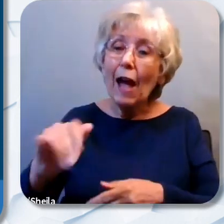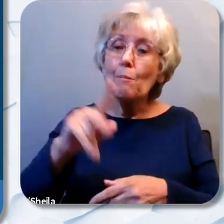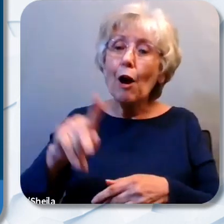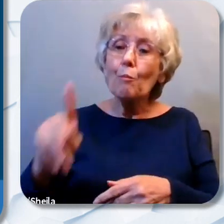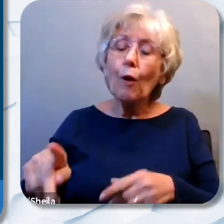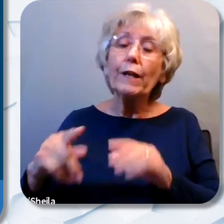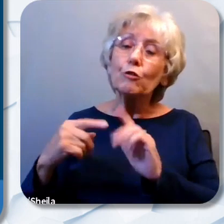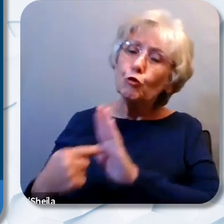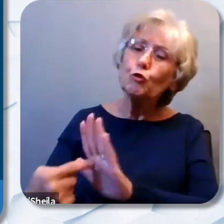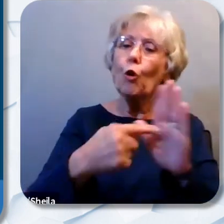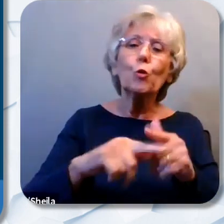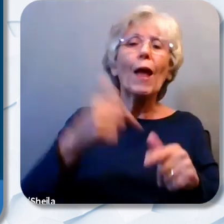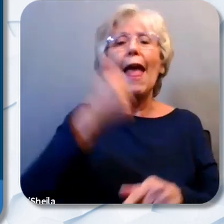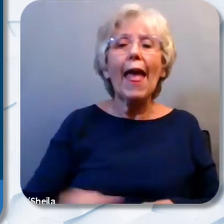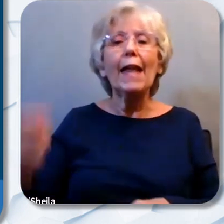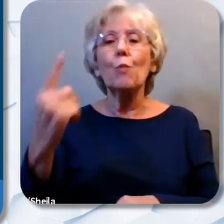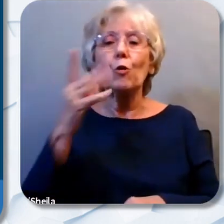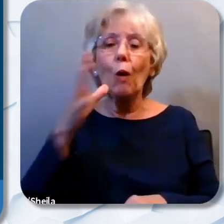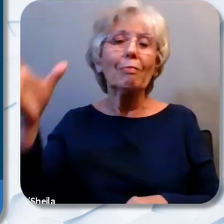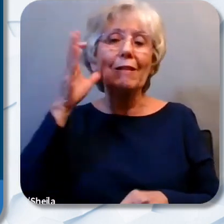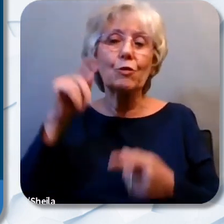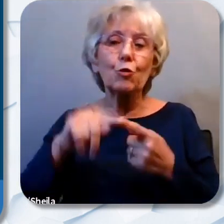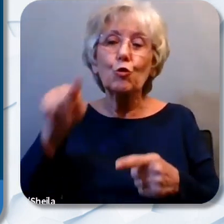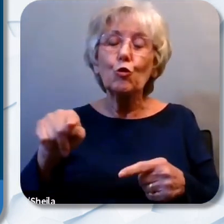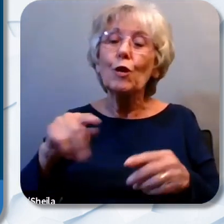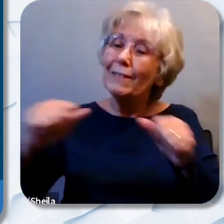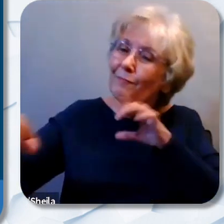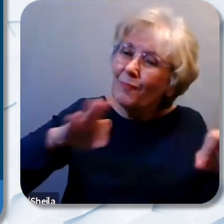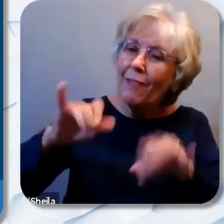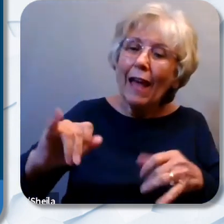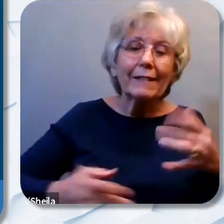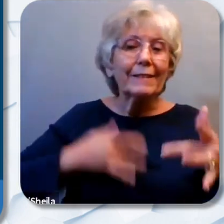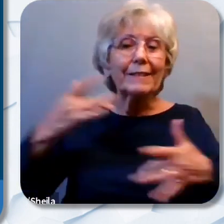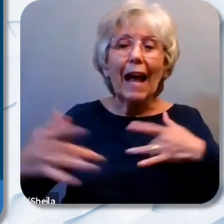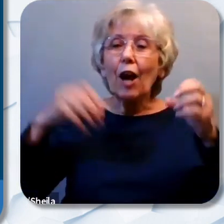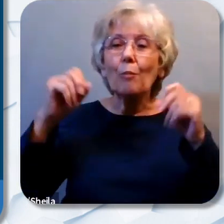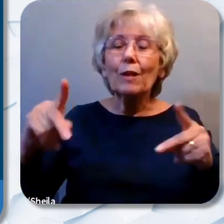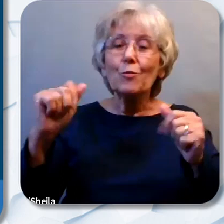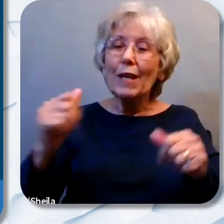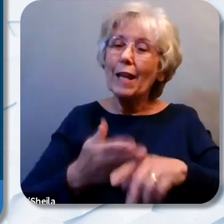listen to you about this exciting opportunity to actually enhance what we've already started.